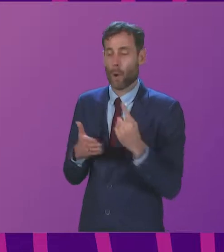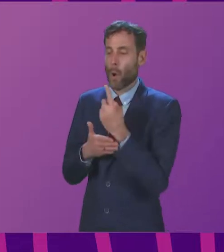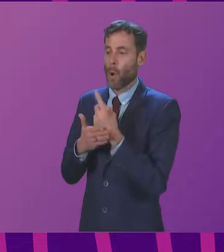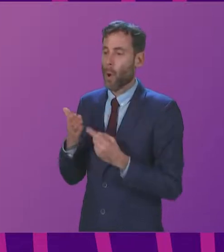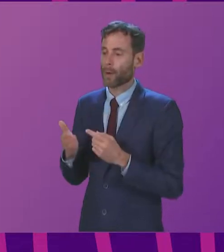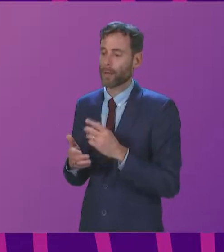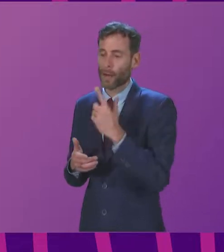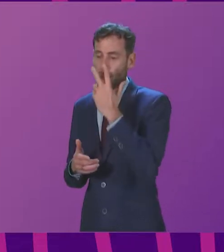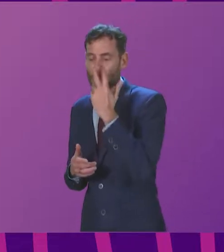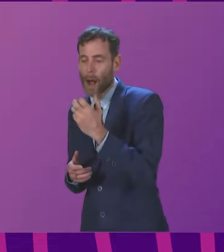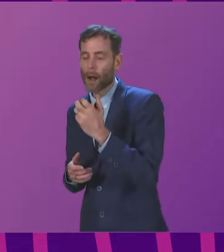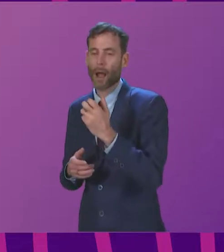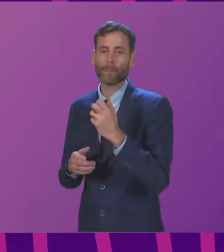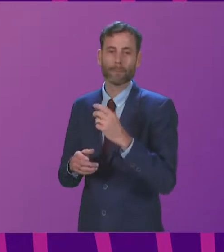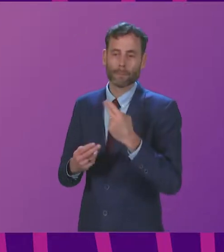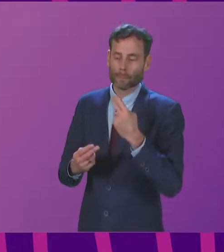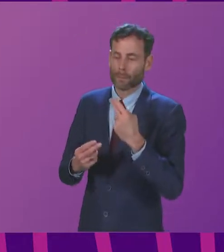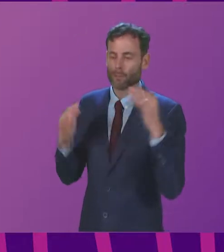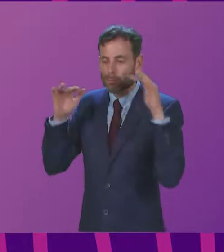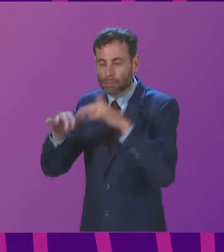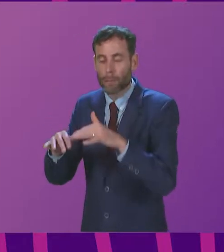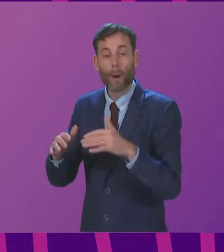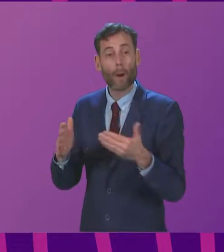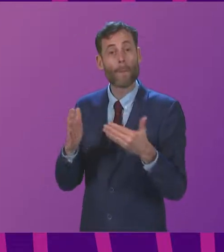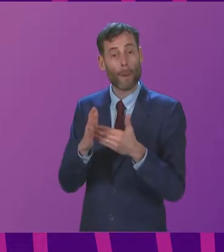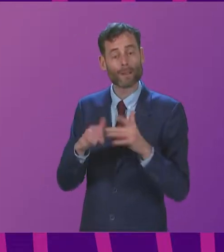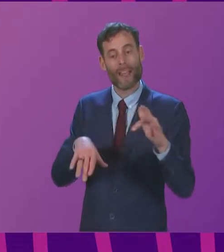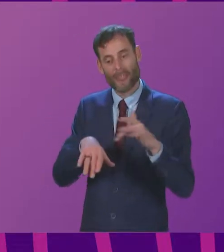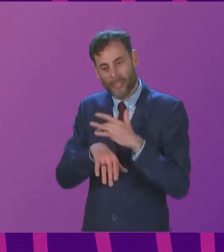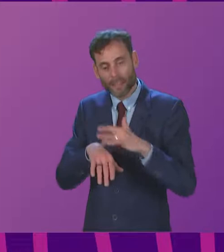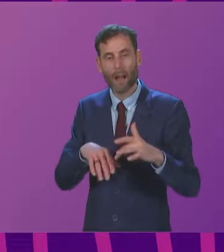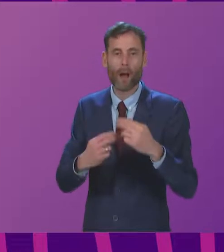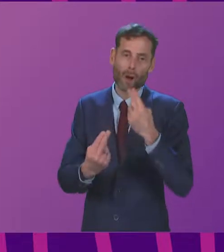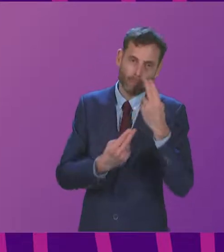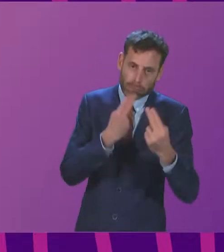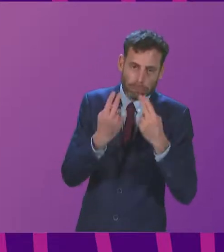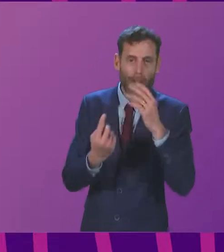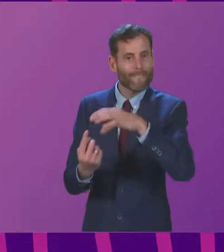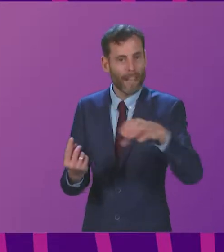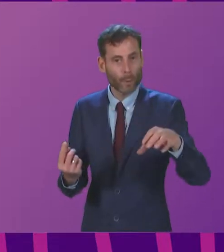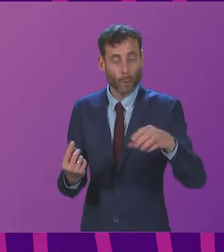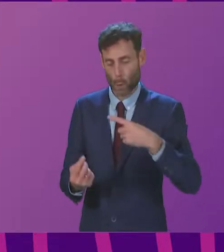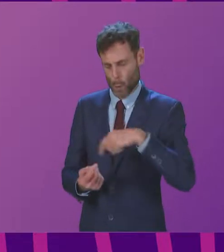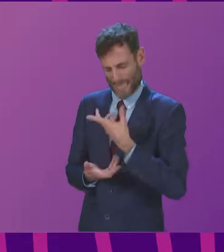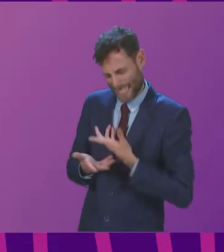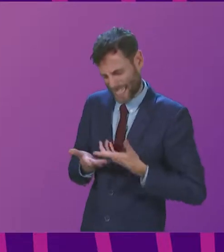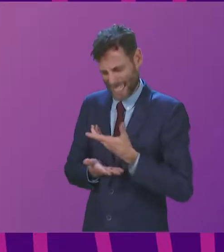cinemas and hospitality venues. I stress that this was a very finely balanced decision.